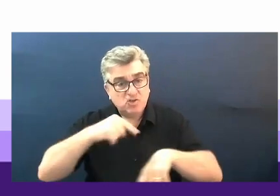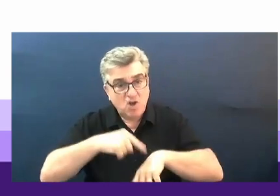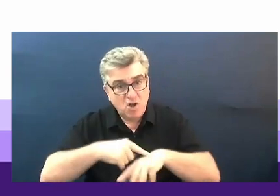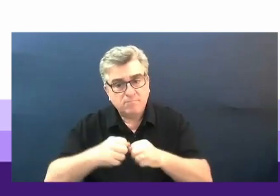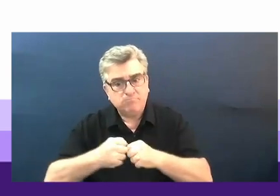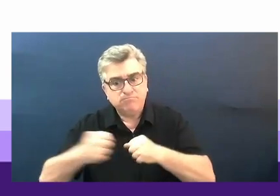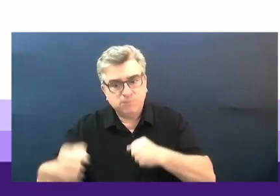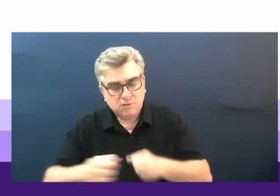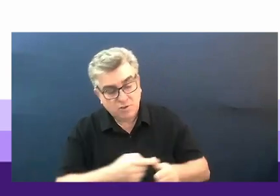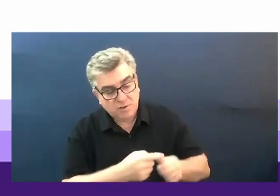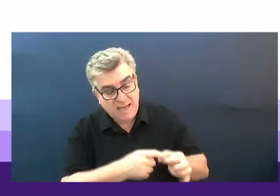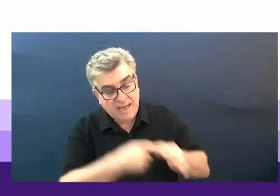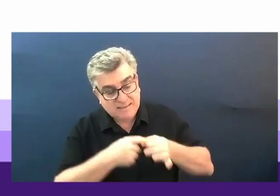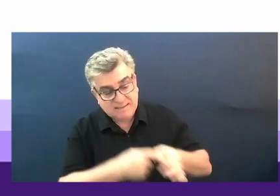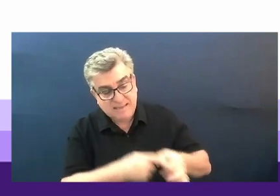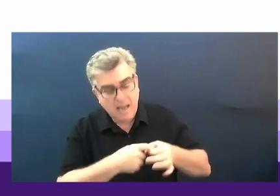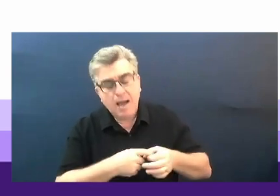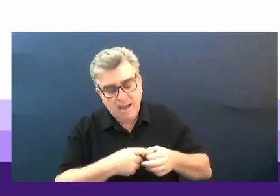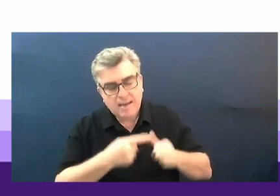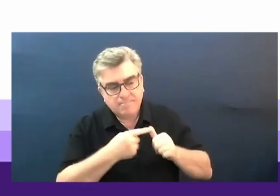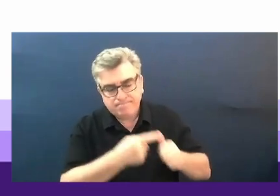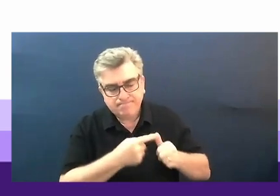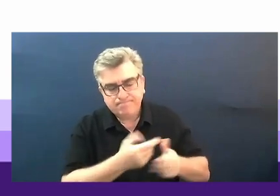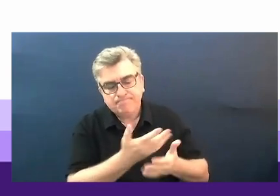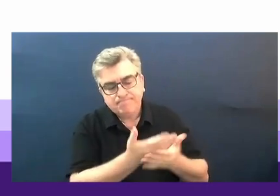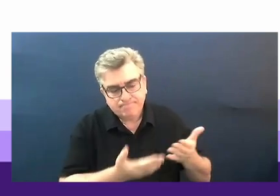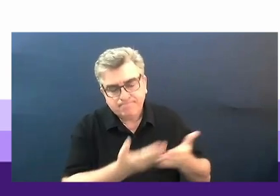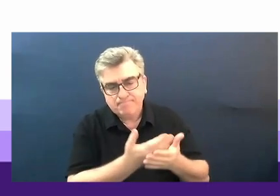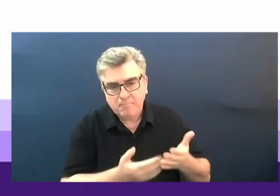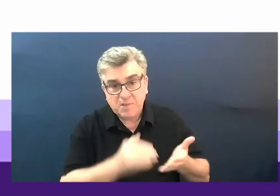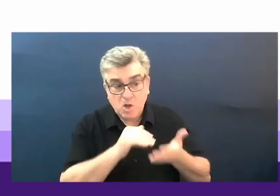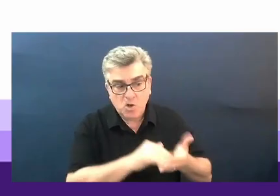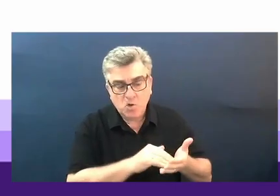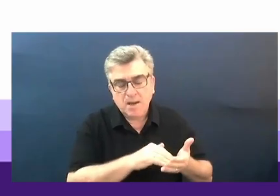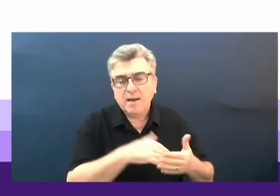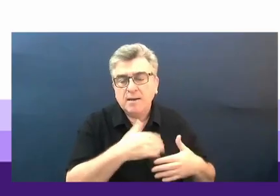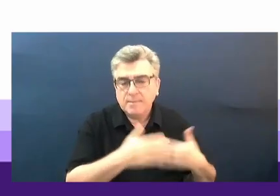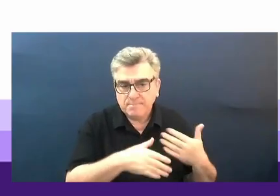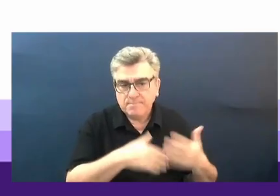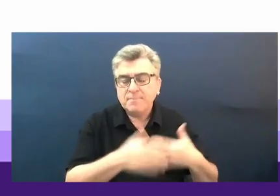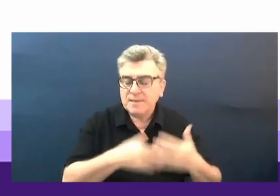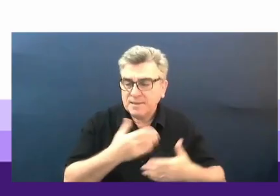journey to have a positive experience, and we celebrated those achievements along the way.